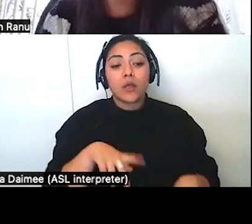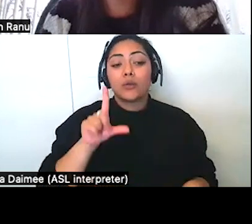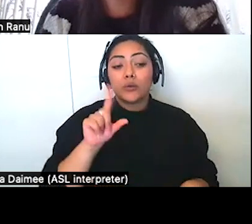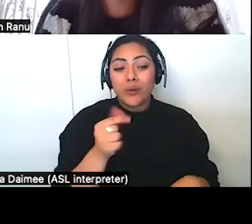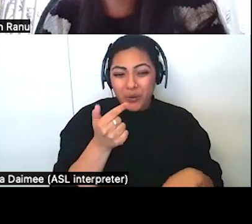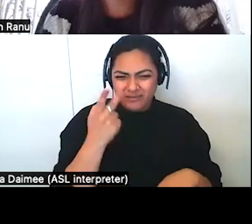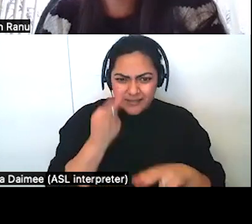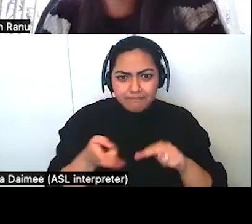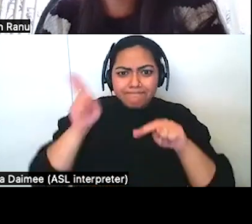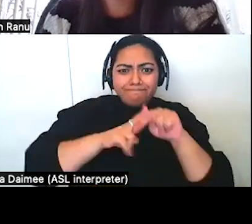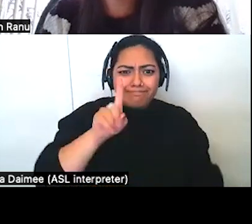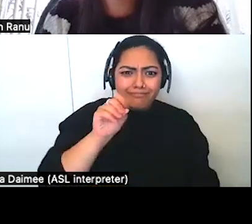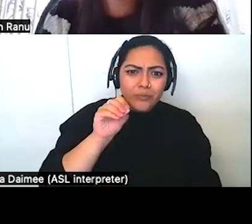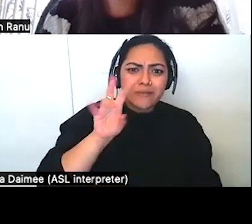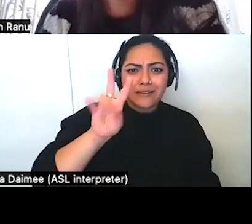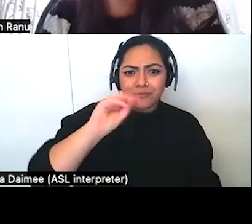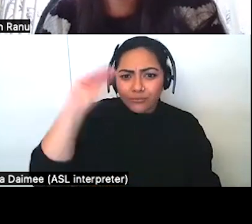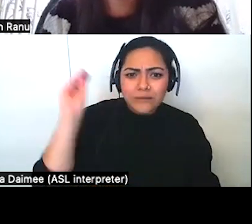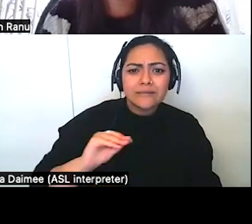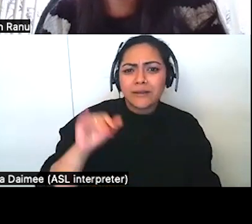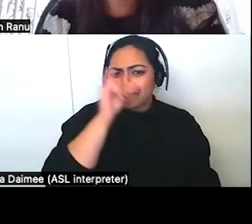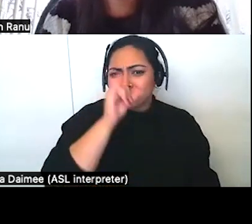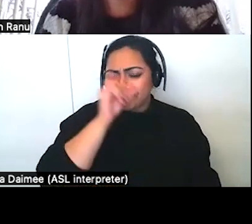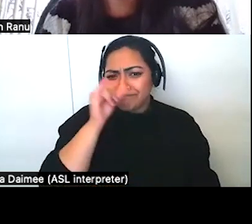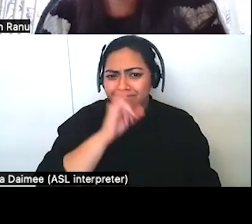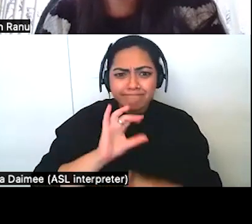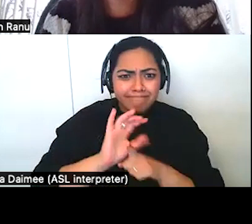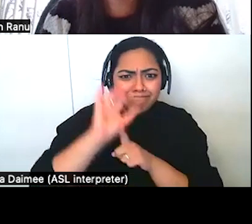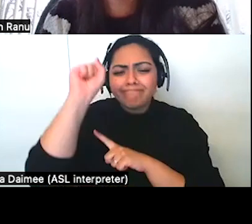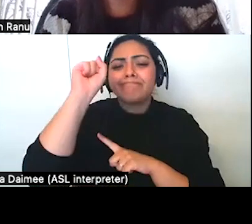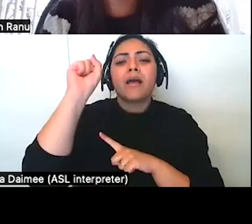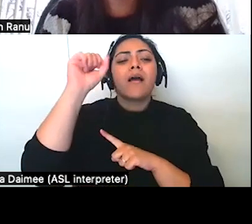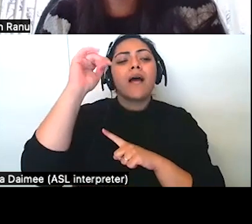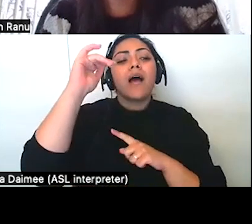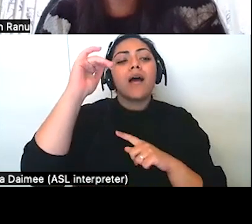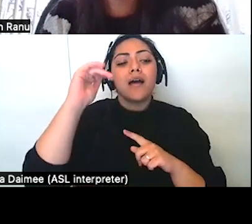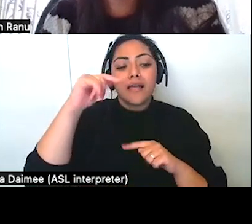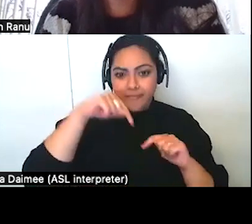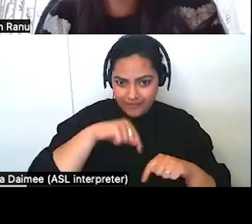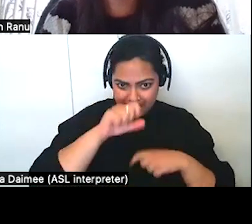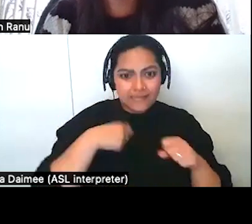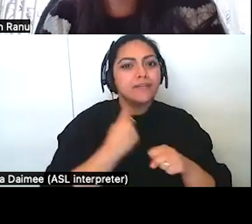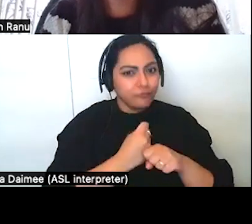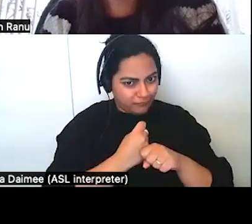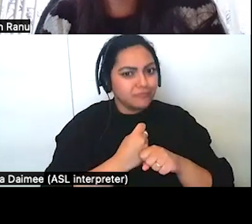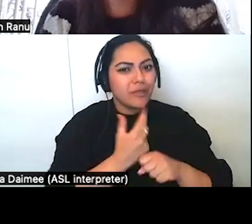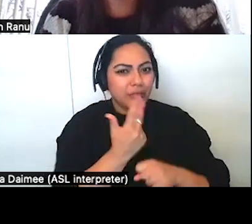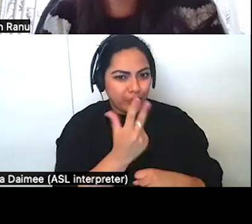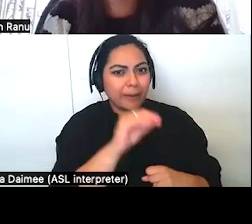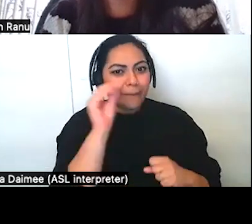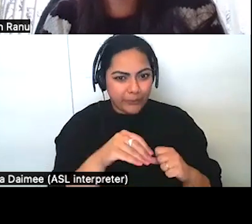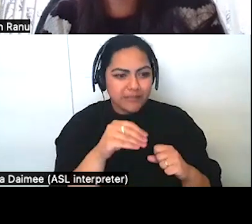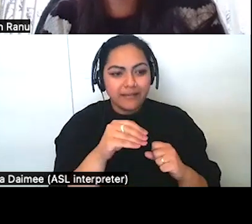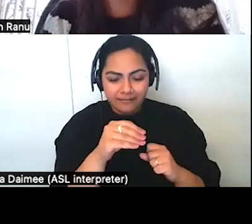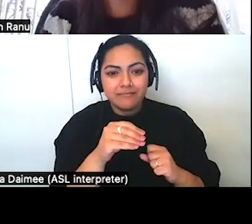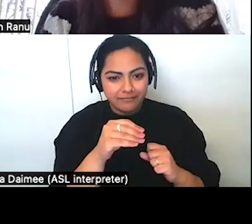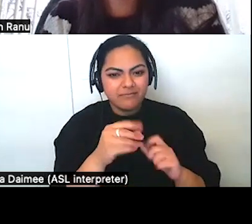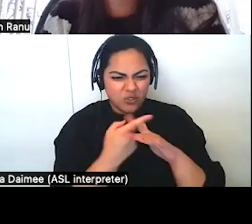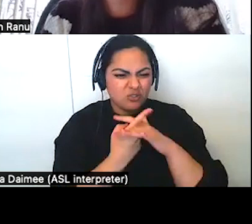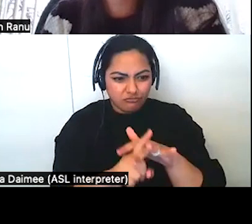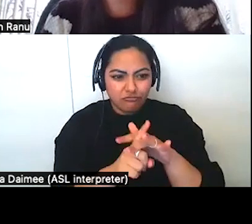up 107%, and then we kind of got up on that growth again this year at 3% in 2022. Yeah,